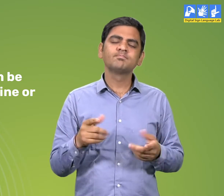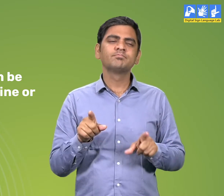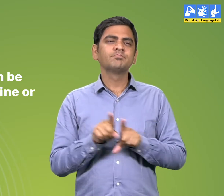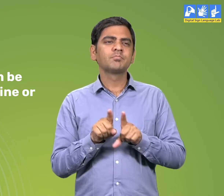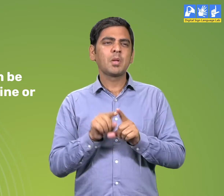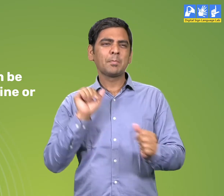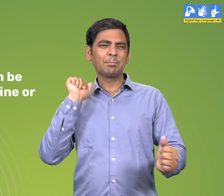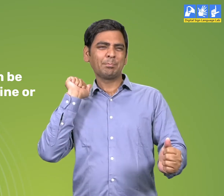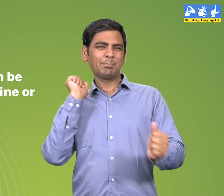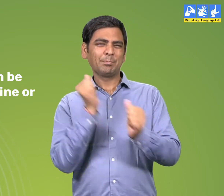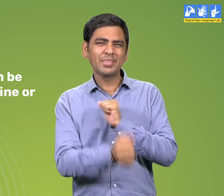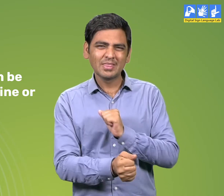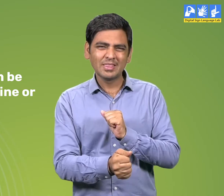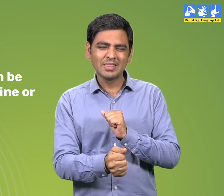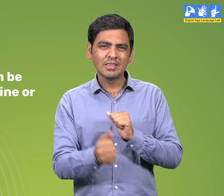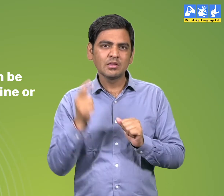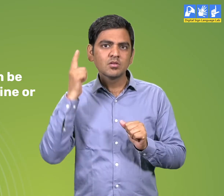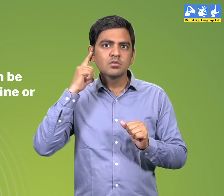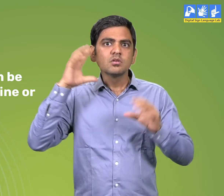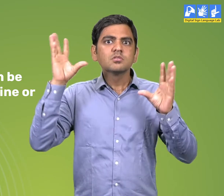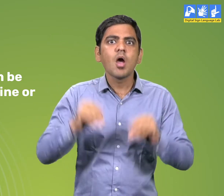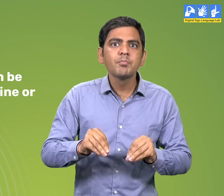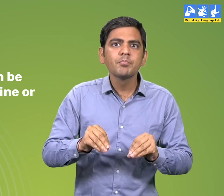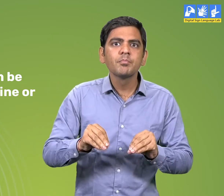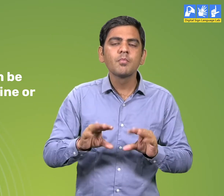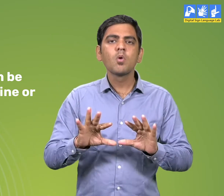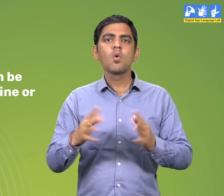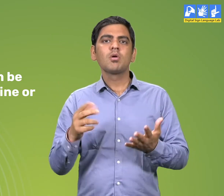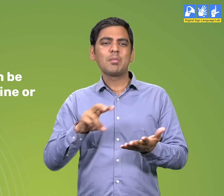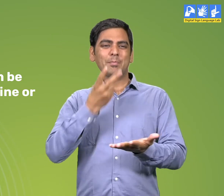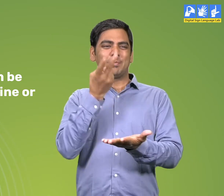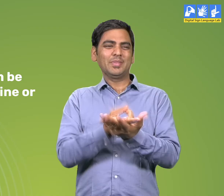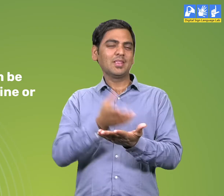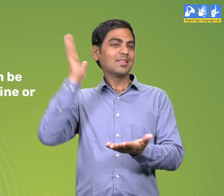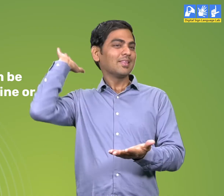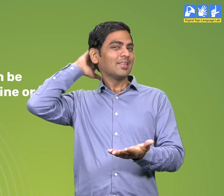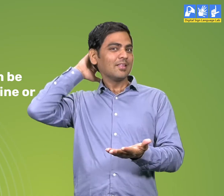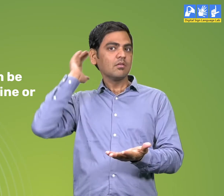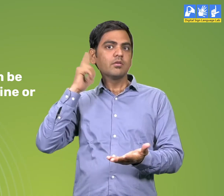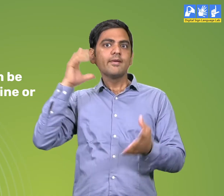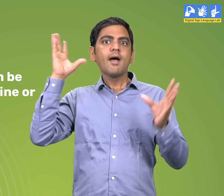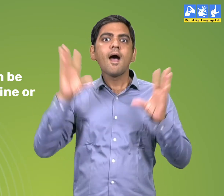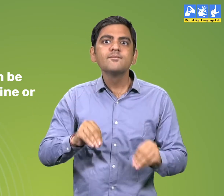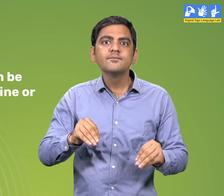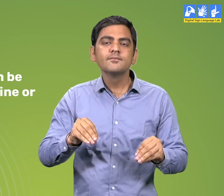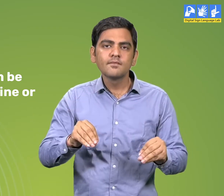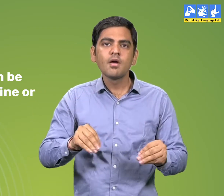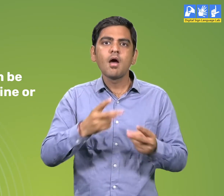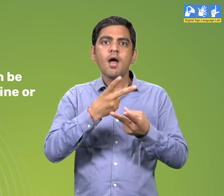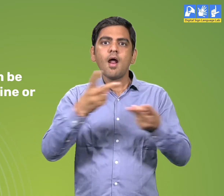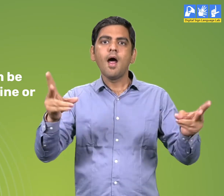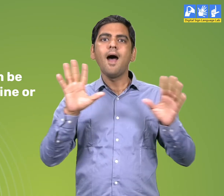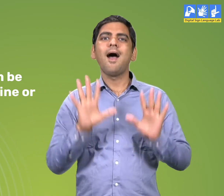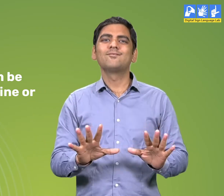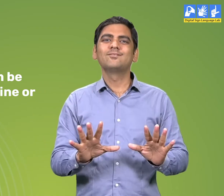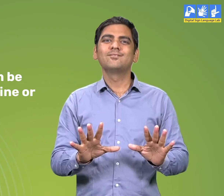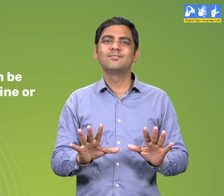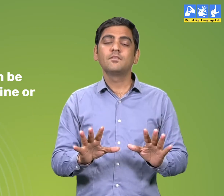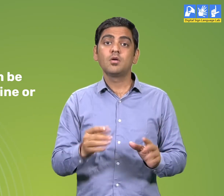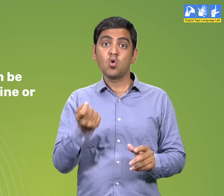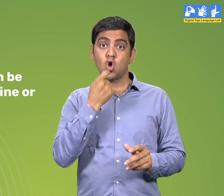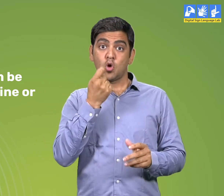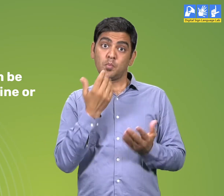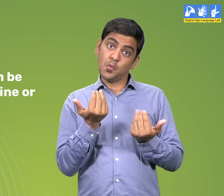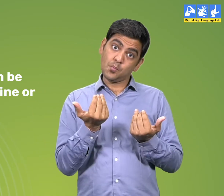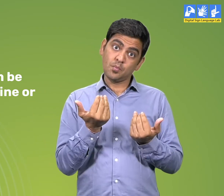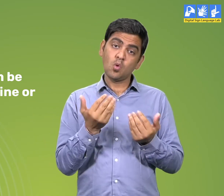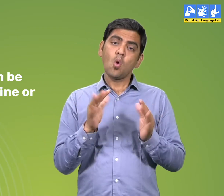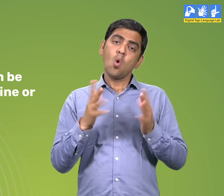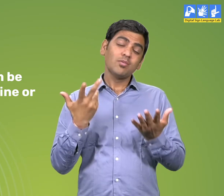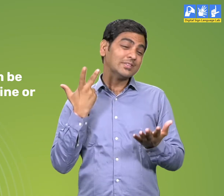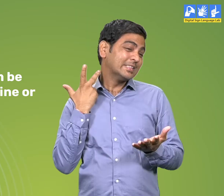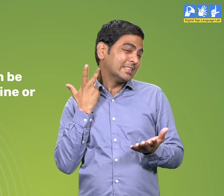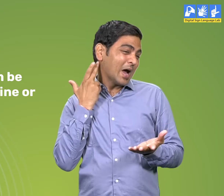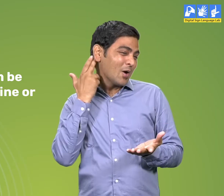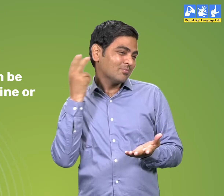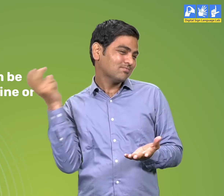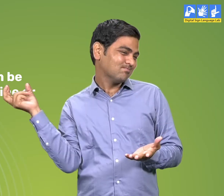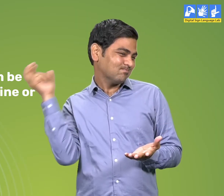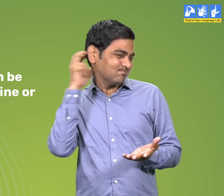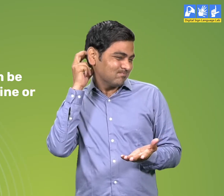caused by any accident or head injury can not be repaired by medicine or surgery.